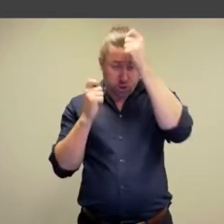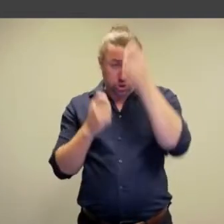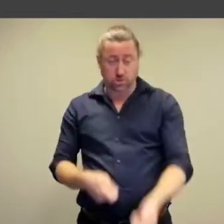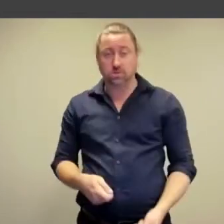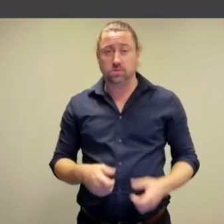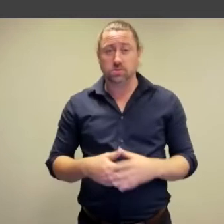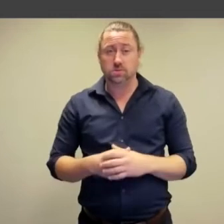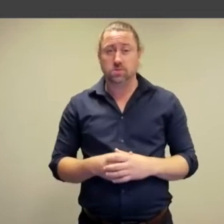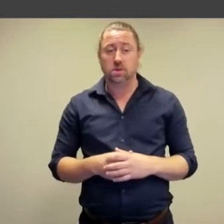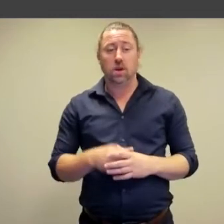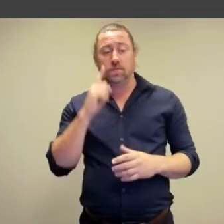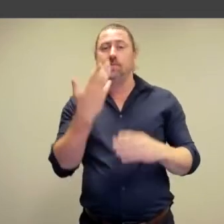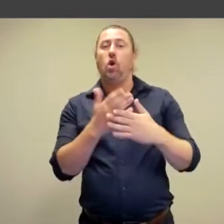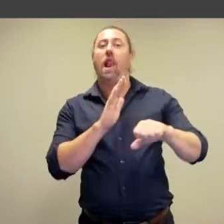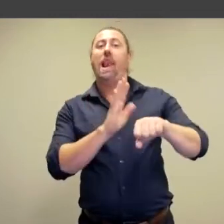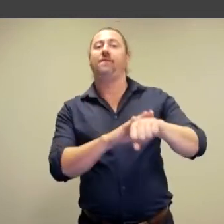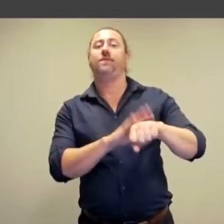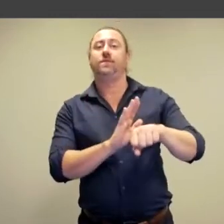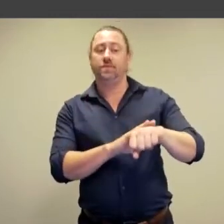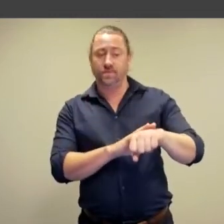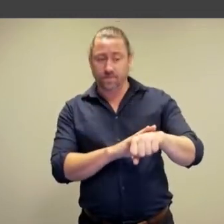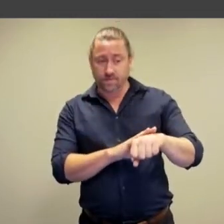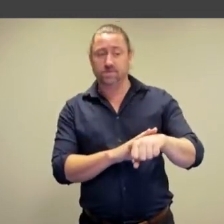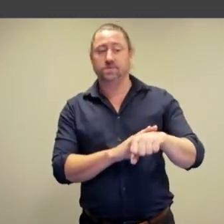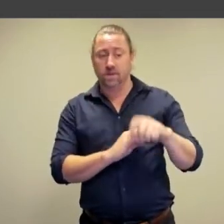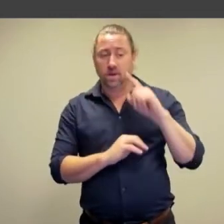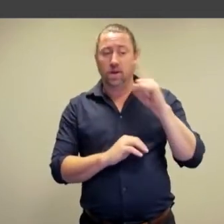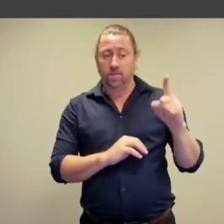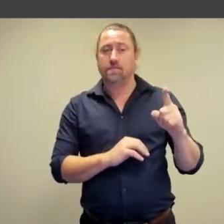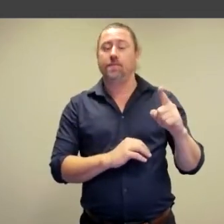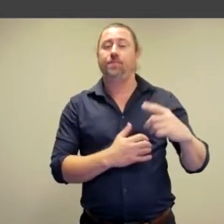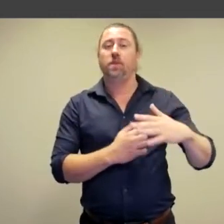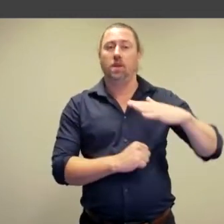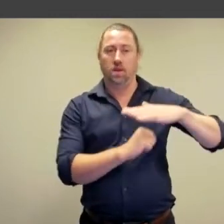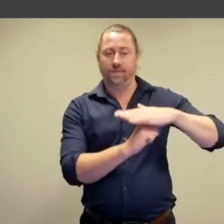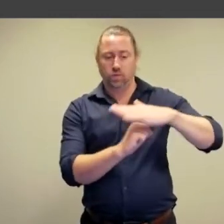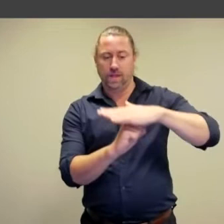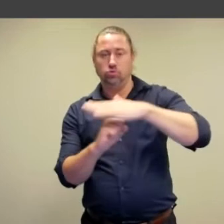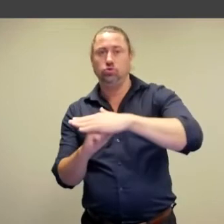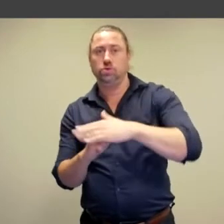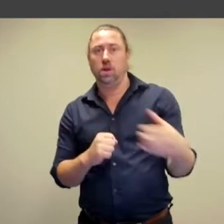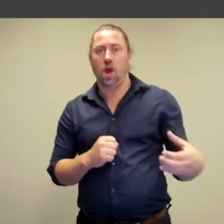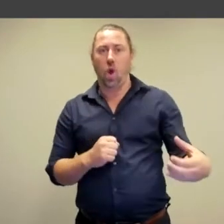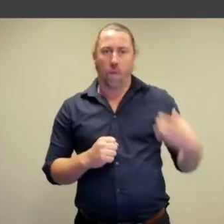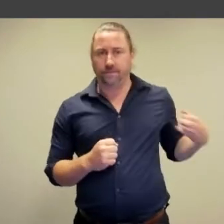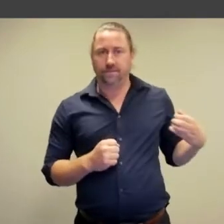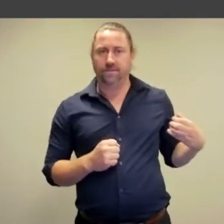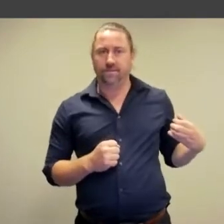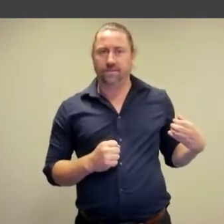look over to the left, he has also removed the foundations